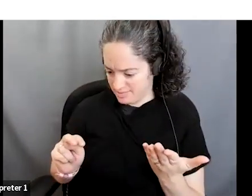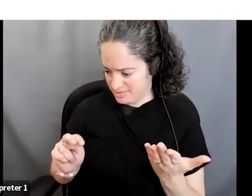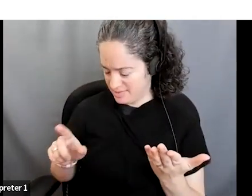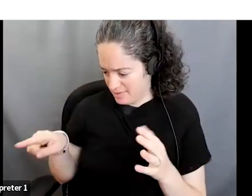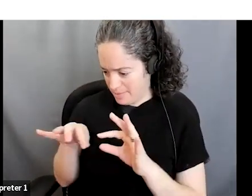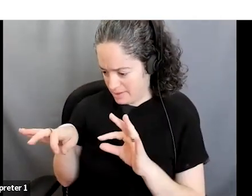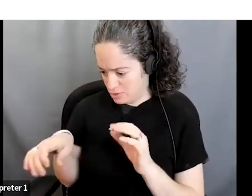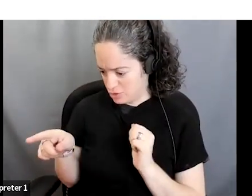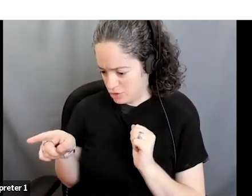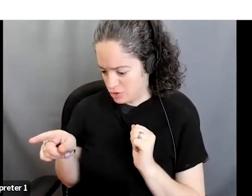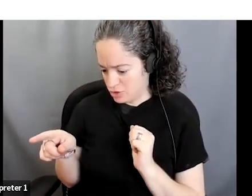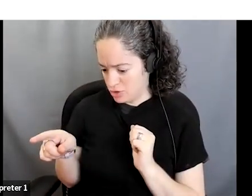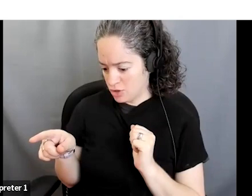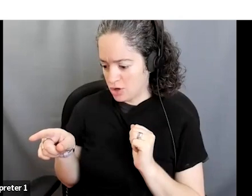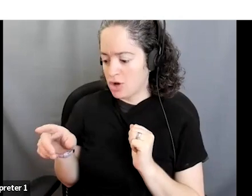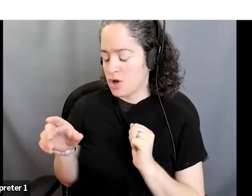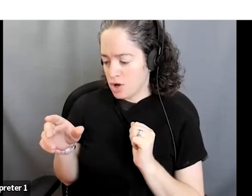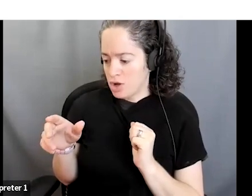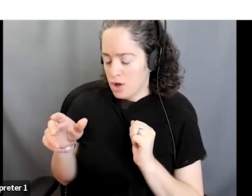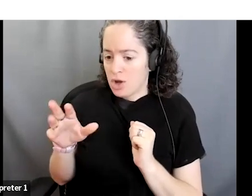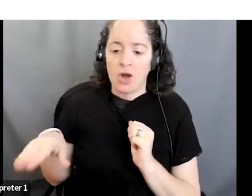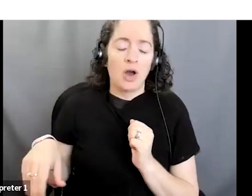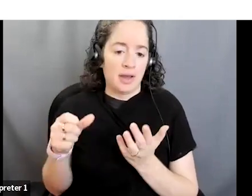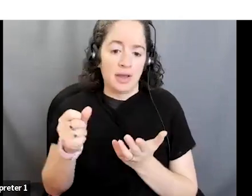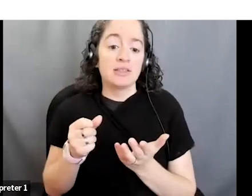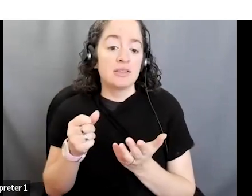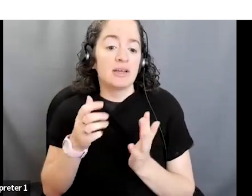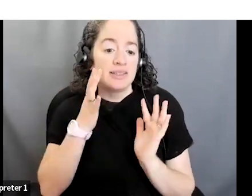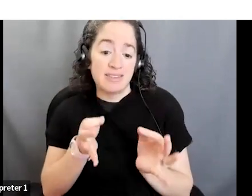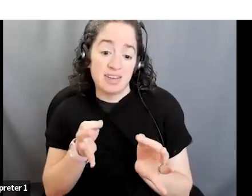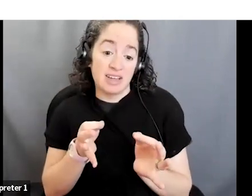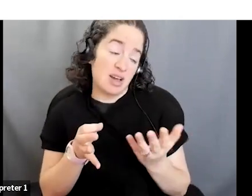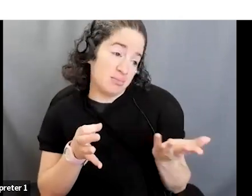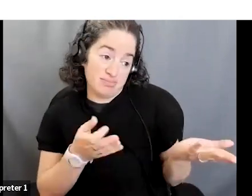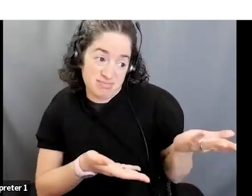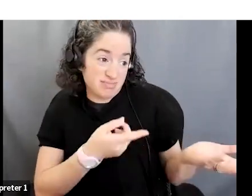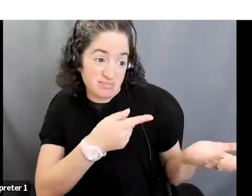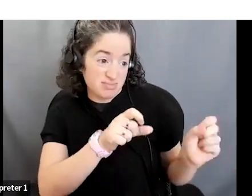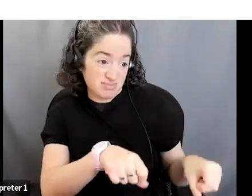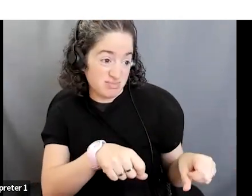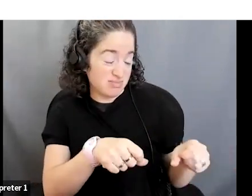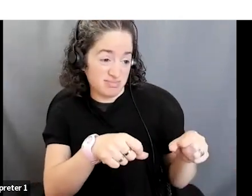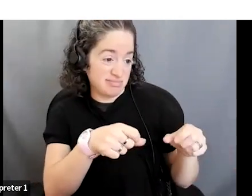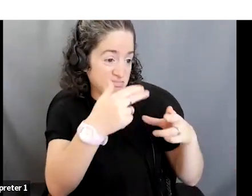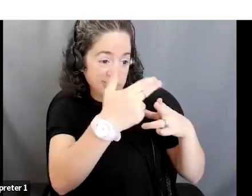We definitely, and maybe you can kind of talk about some of the more specific parts of each of the plugins,